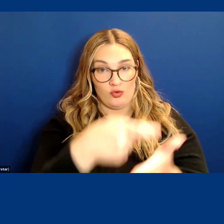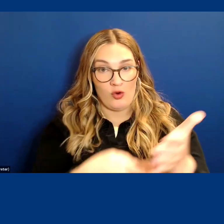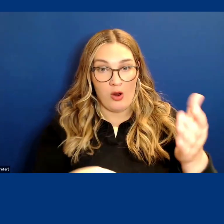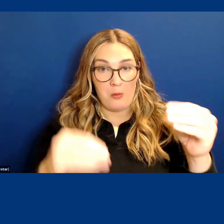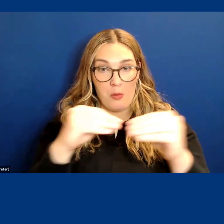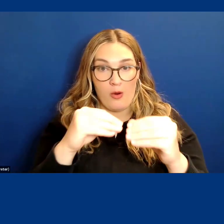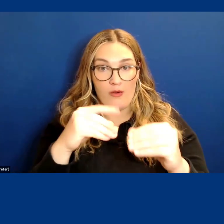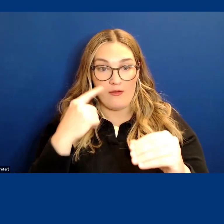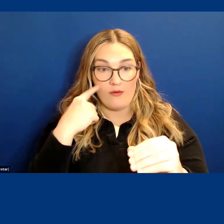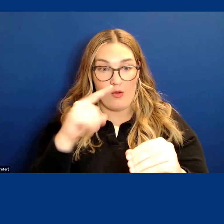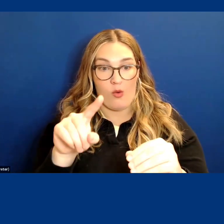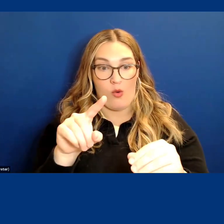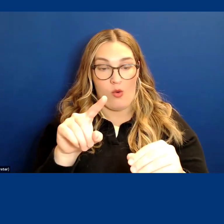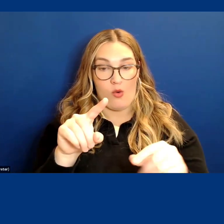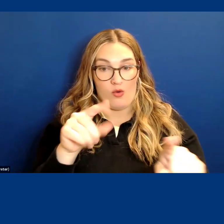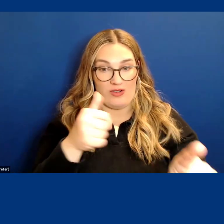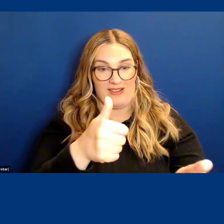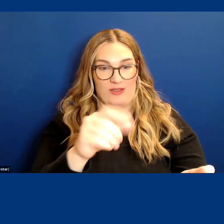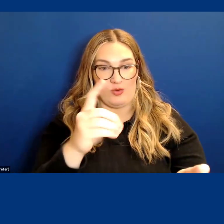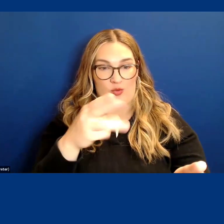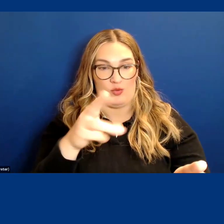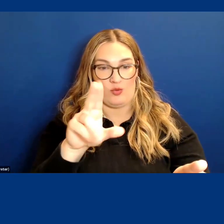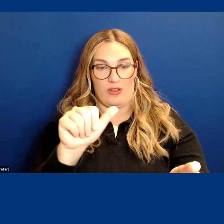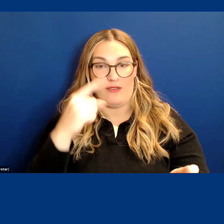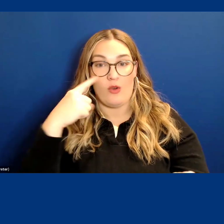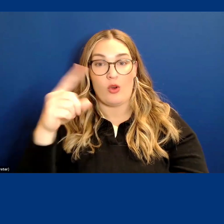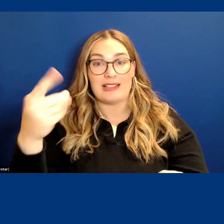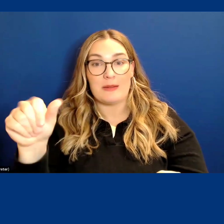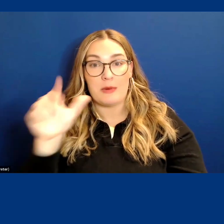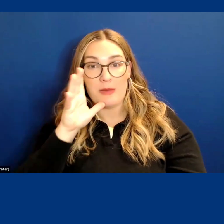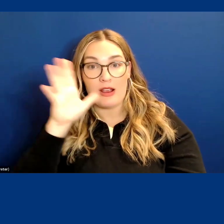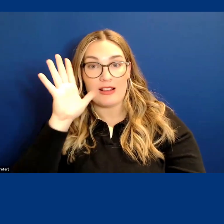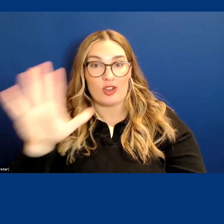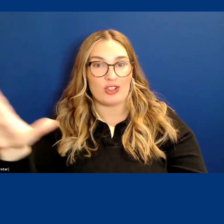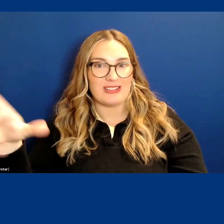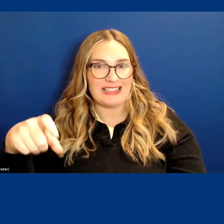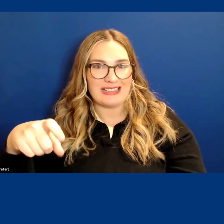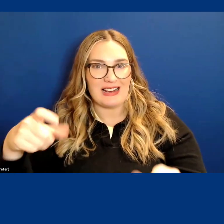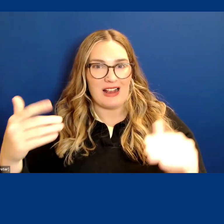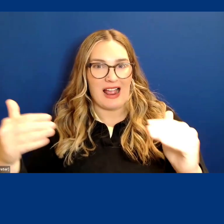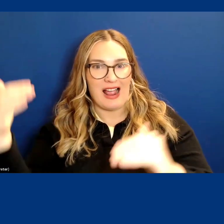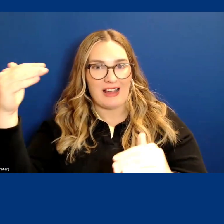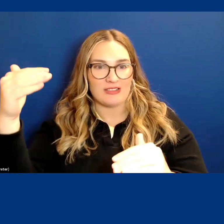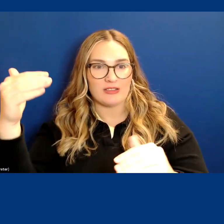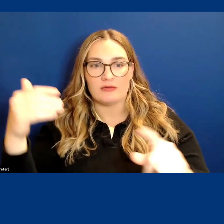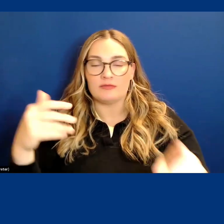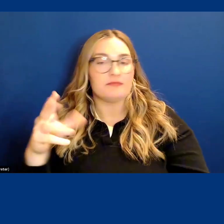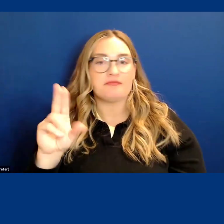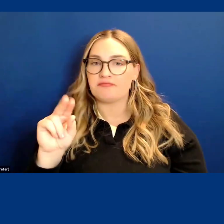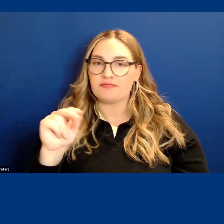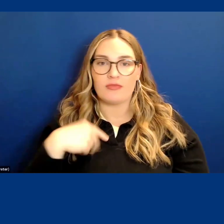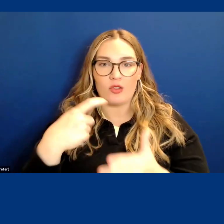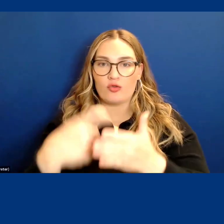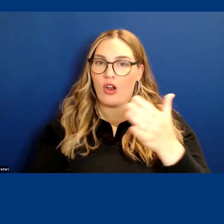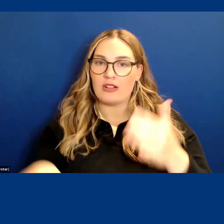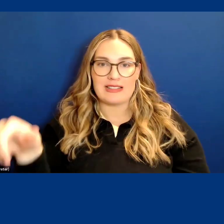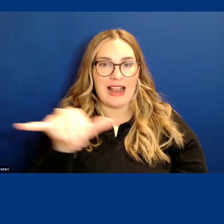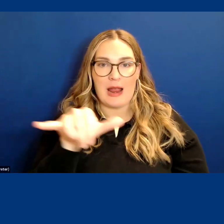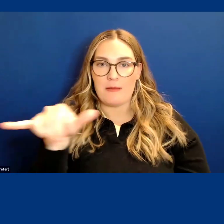parents since their needs are higher? No, I charge the same rate. And to be honest,